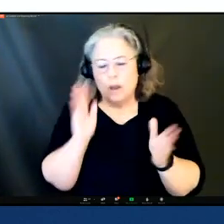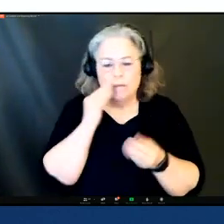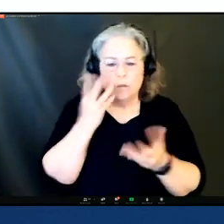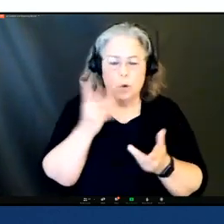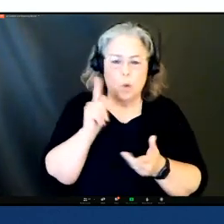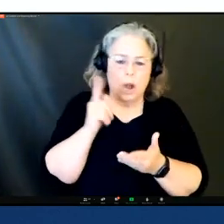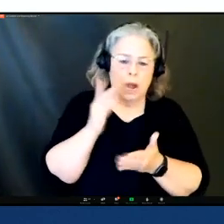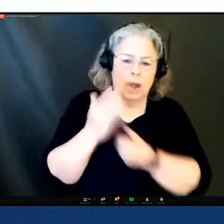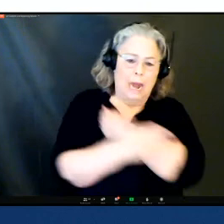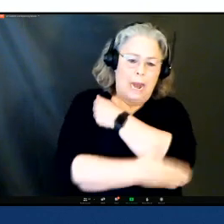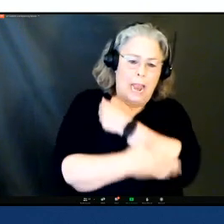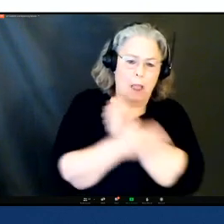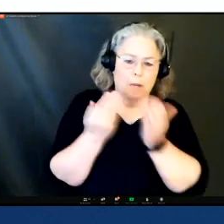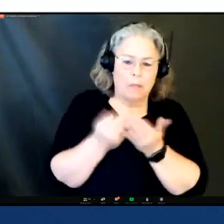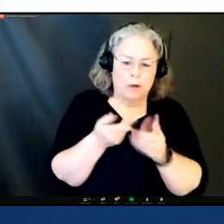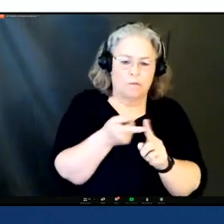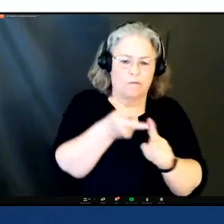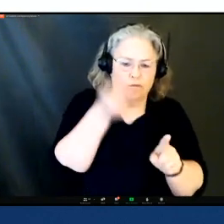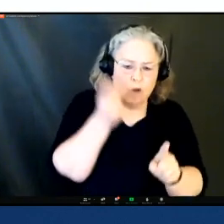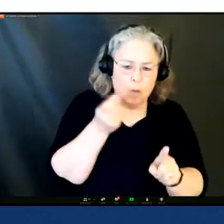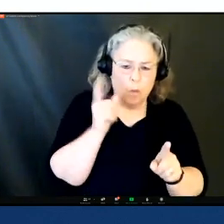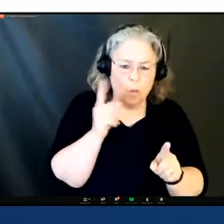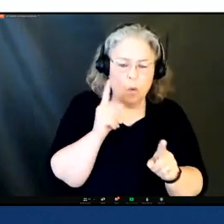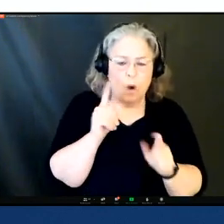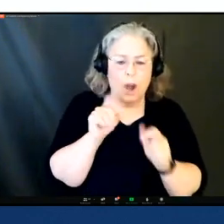money comes from and how it's planned to be spent.